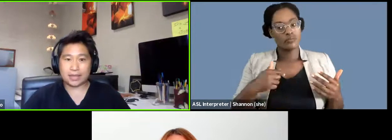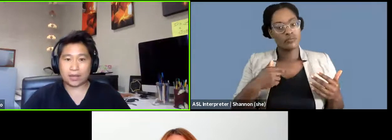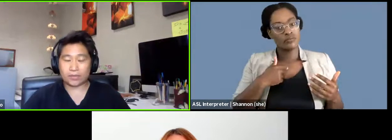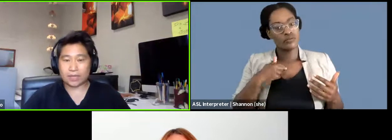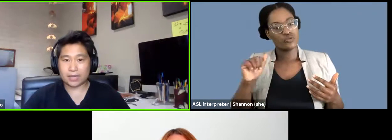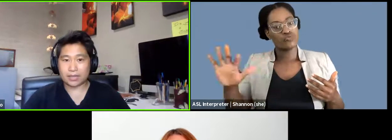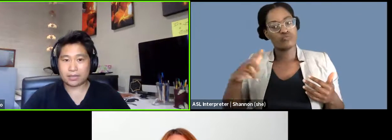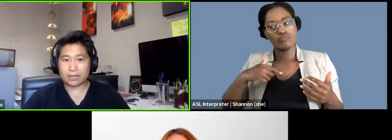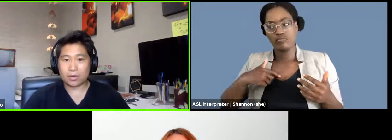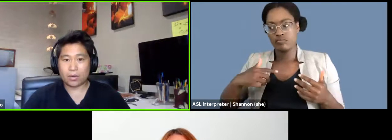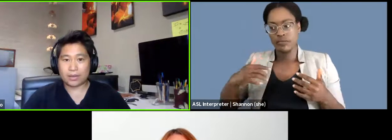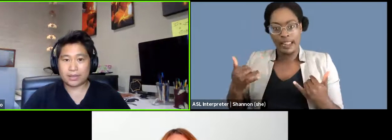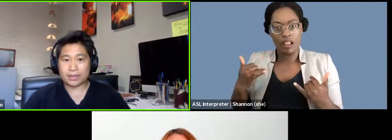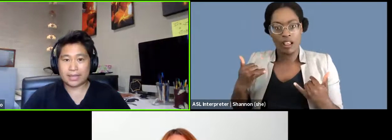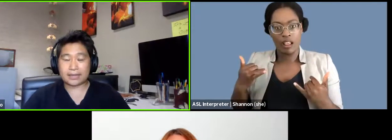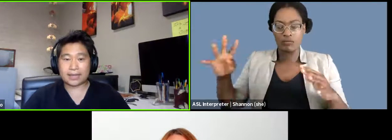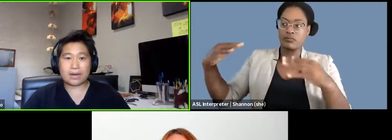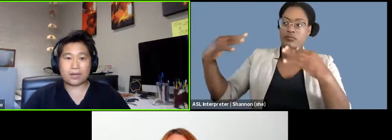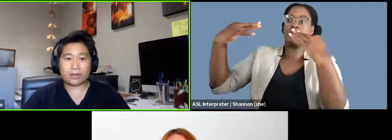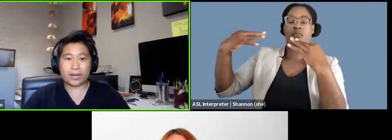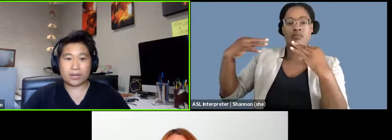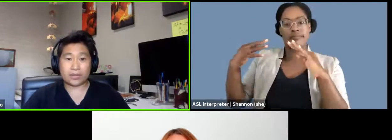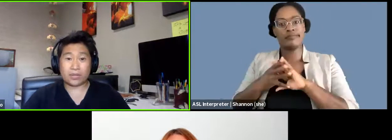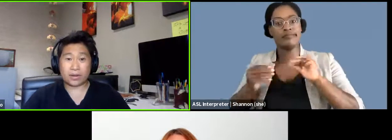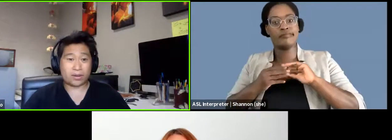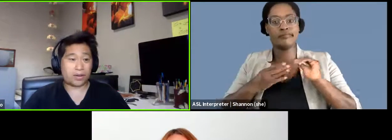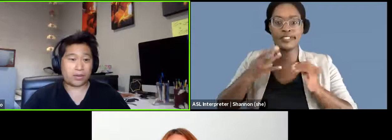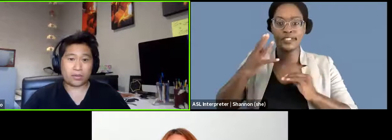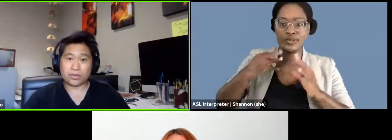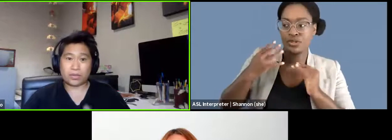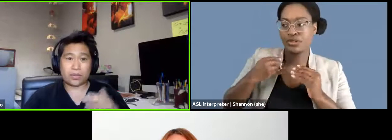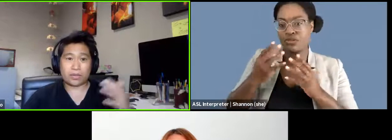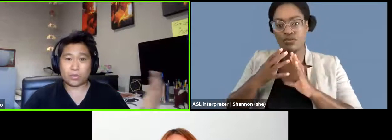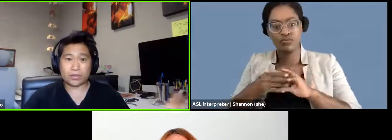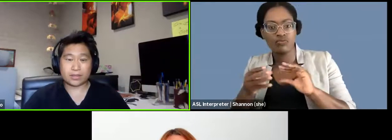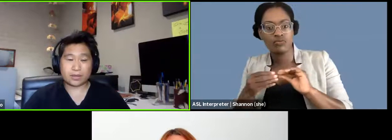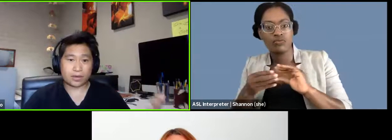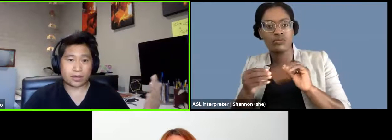that conversation. Or at least get that on the radar so they are heard and their voices are heard